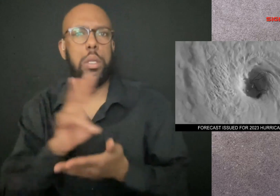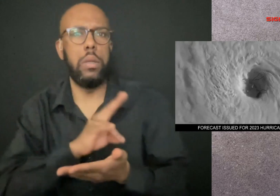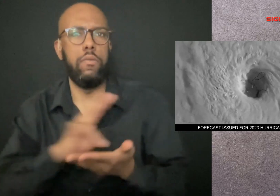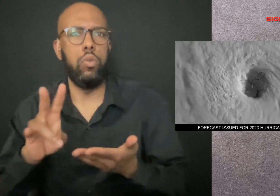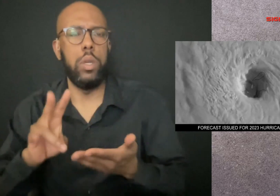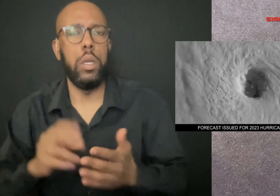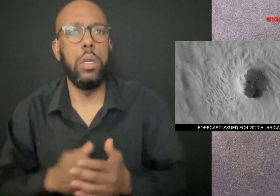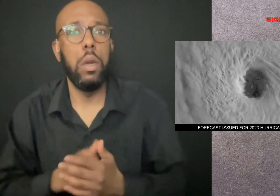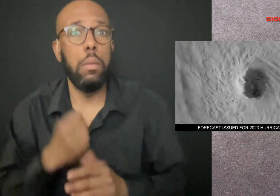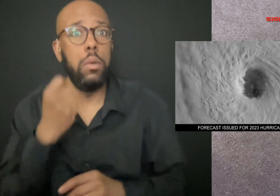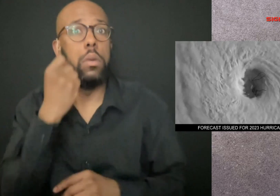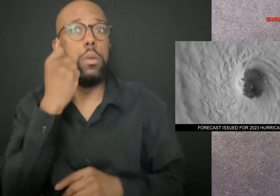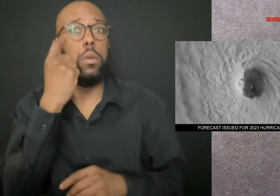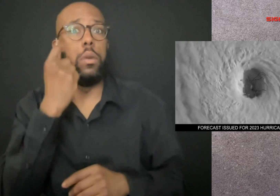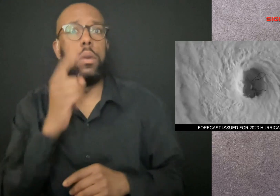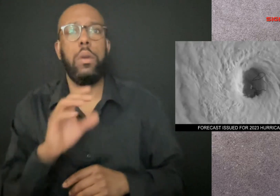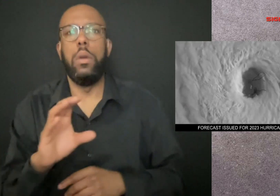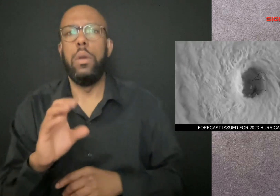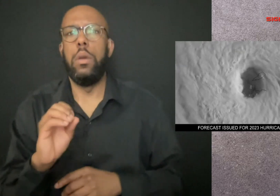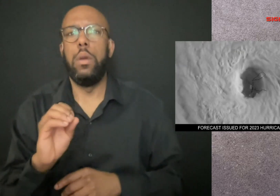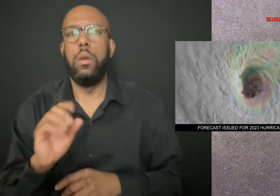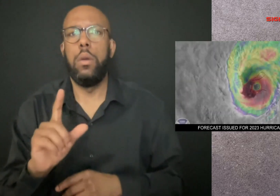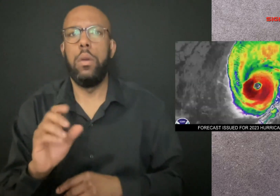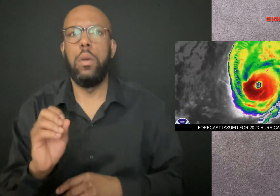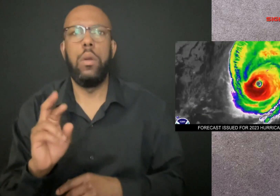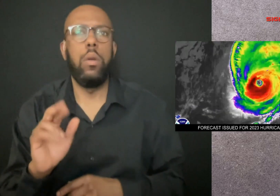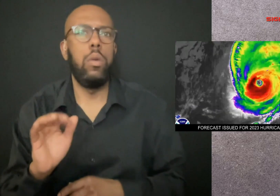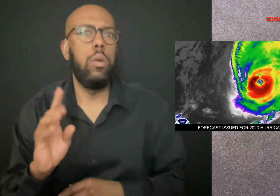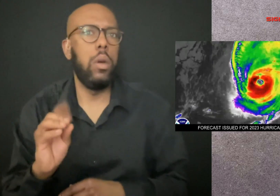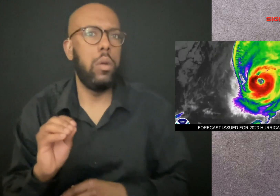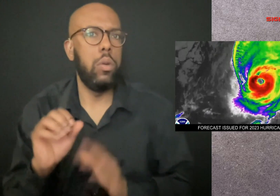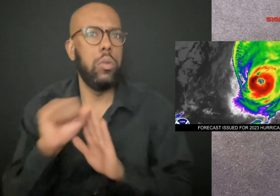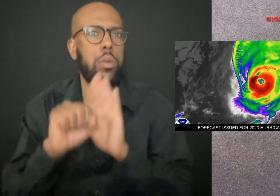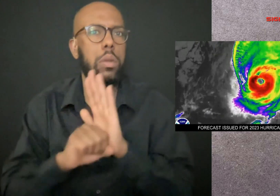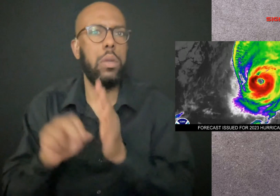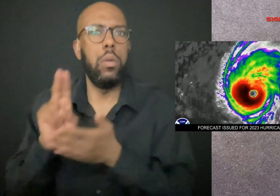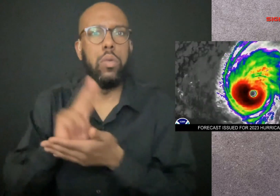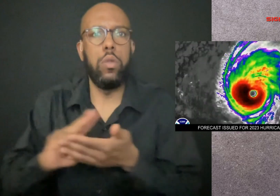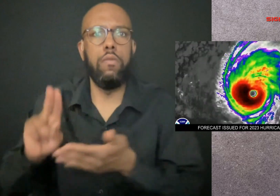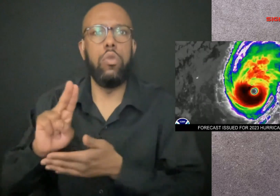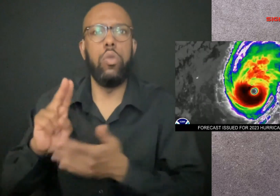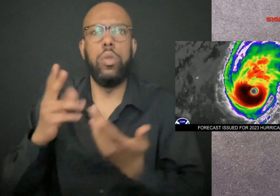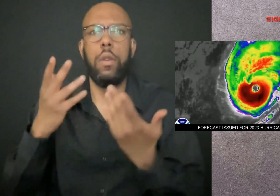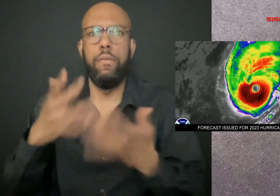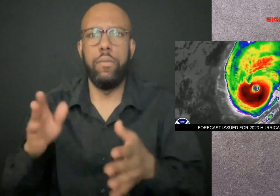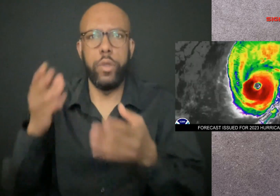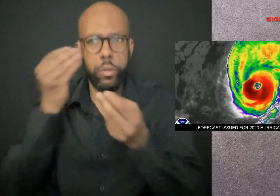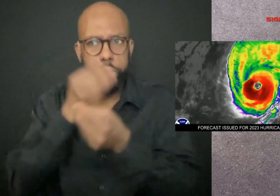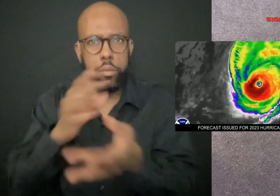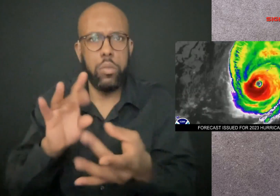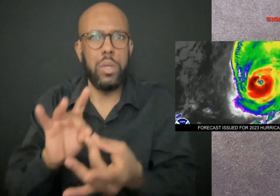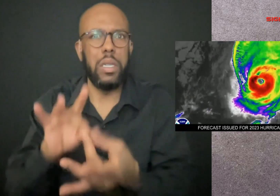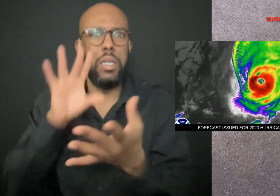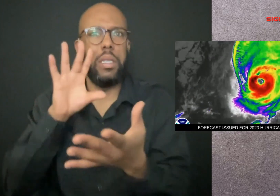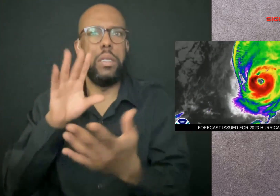but Seacrest cried anyway Seacrest's family joined the celebration so did First Lady Jill Biden